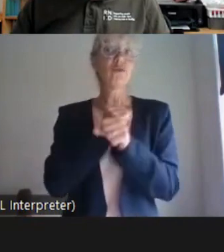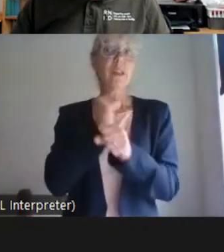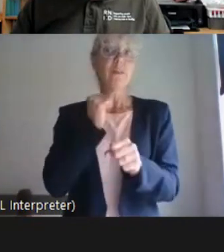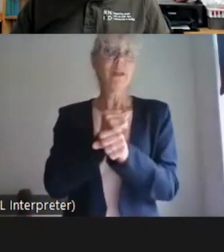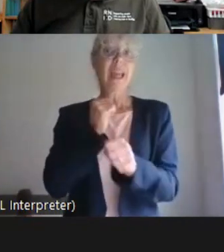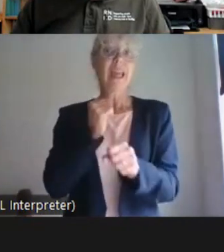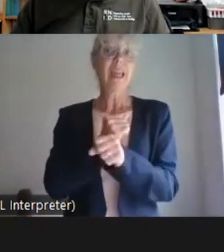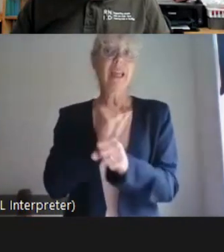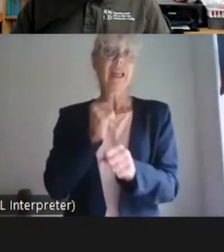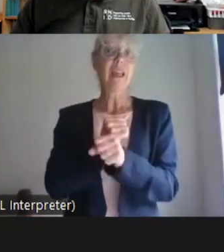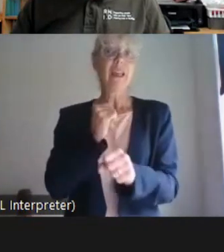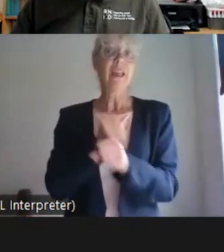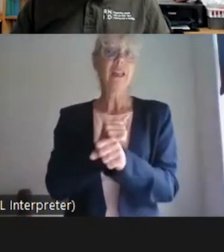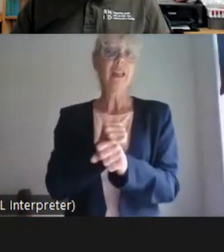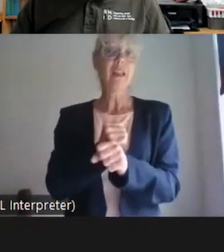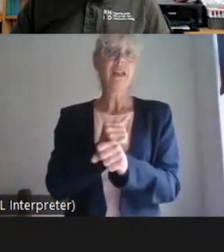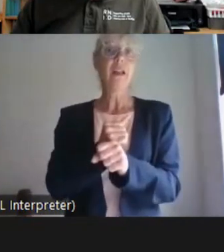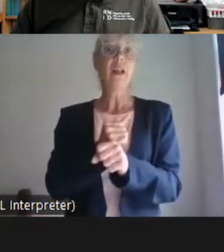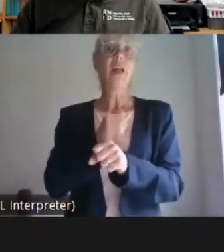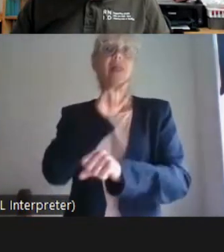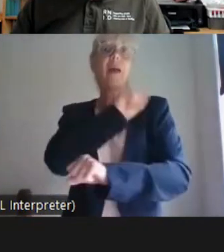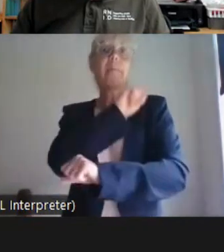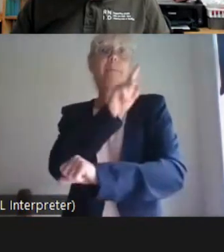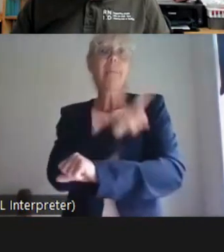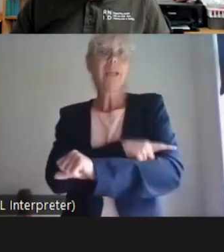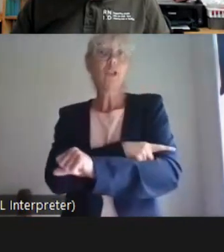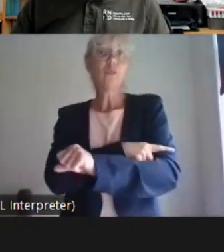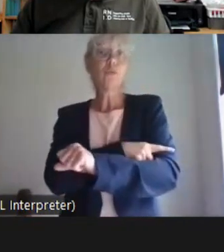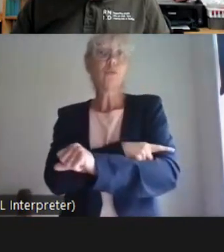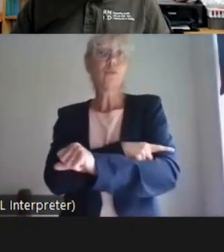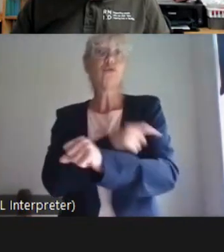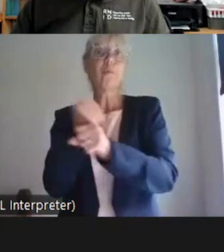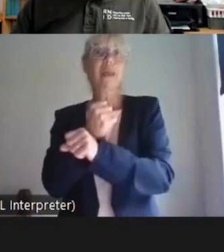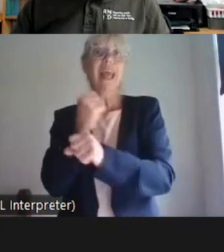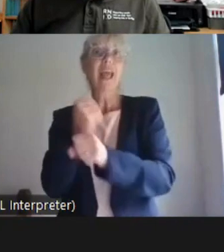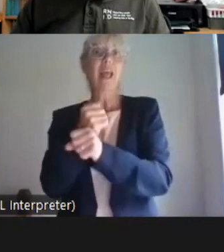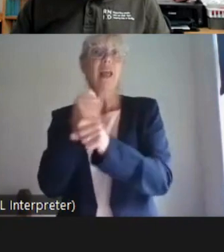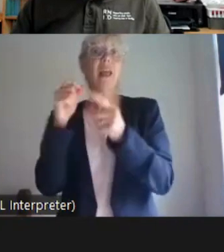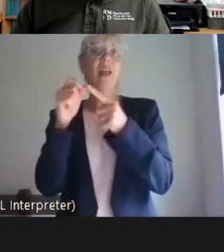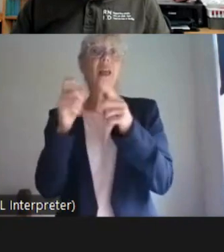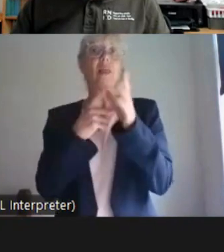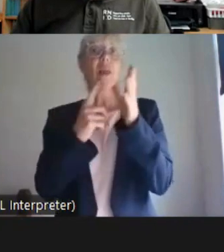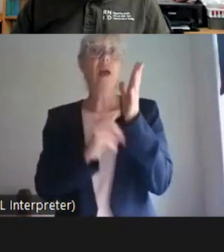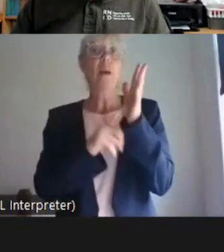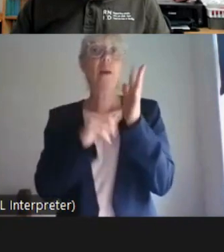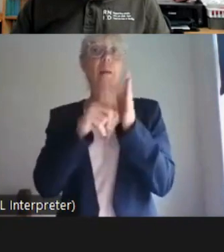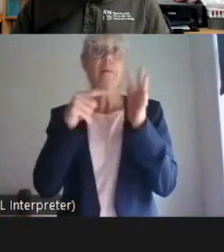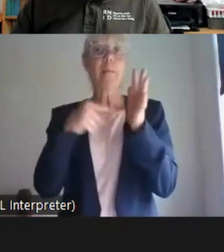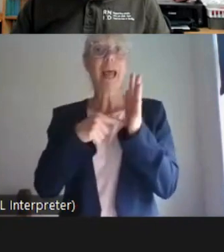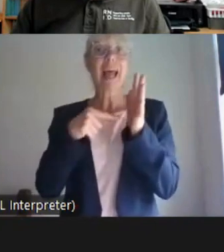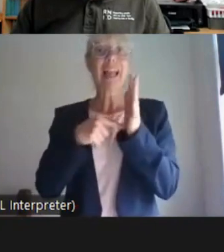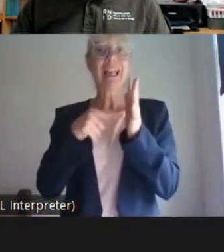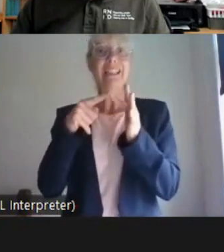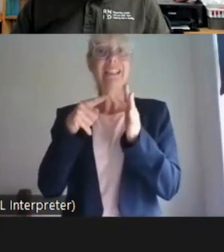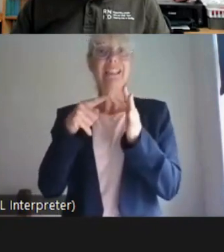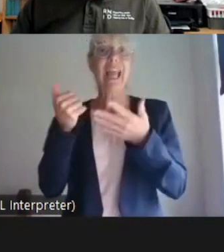repairing the muscles of the palette and they would help in speech as well as significantly